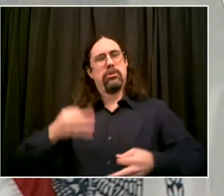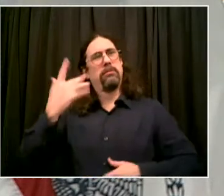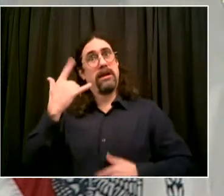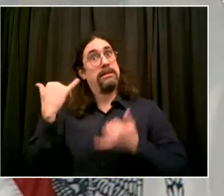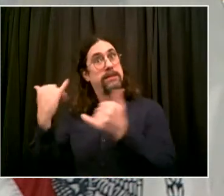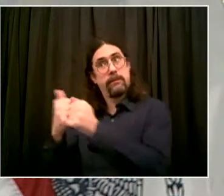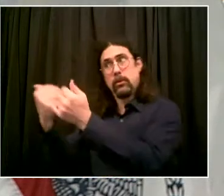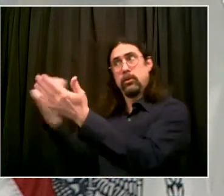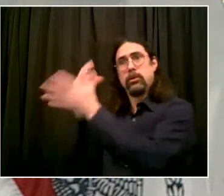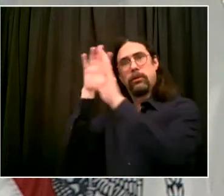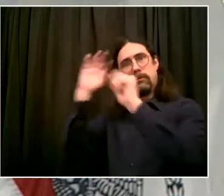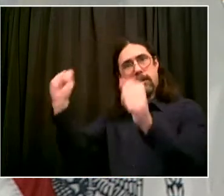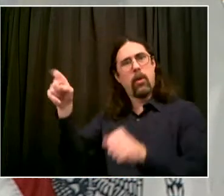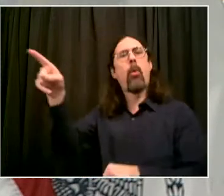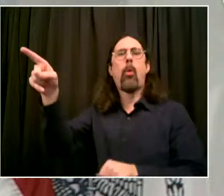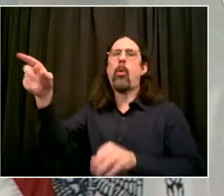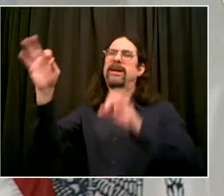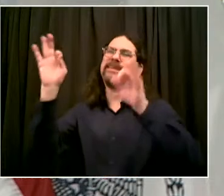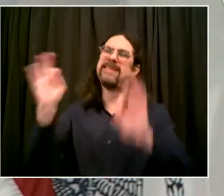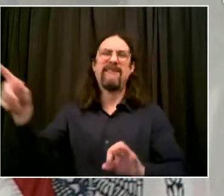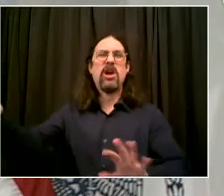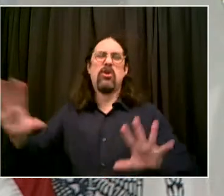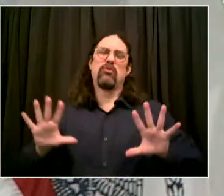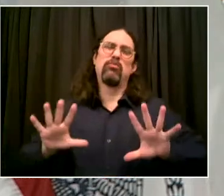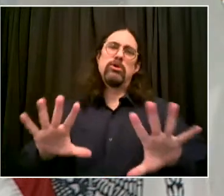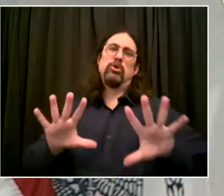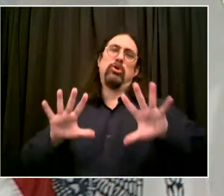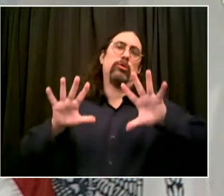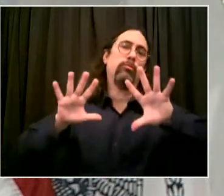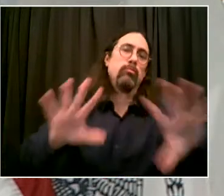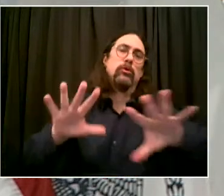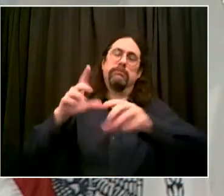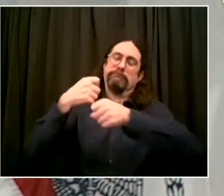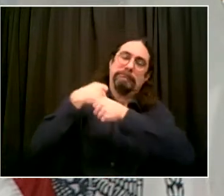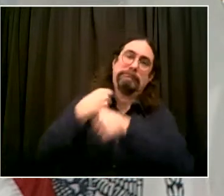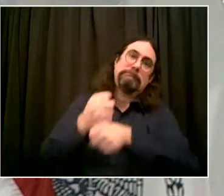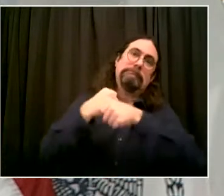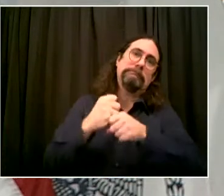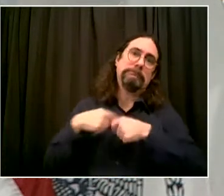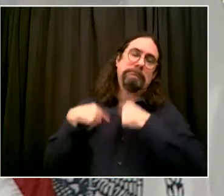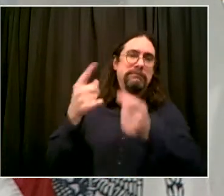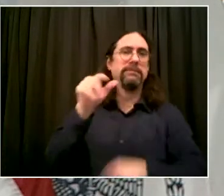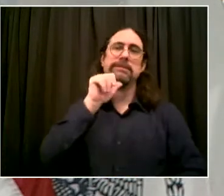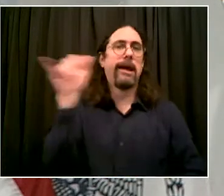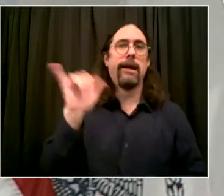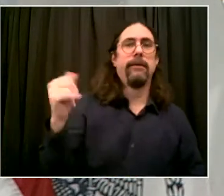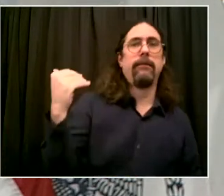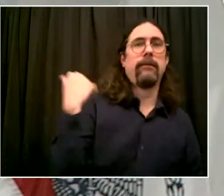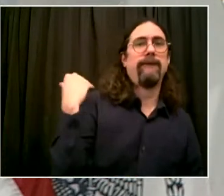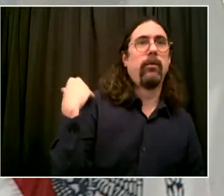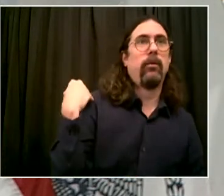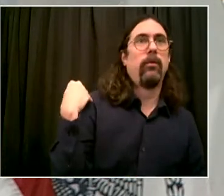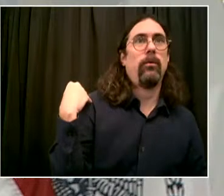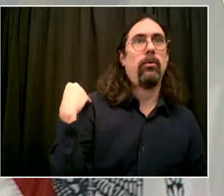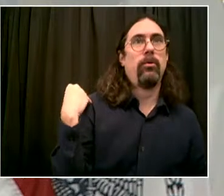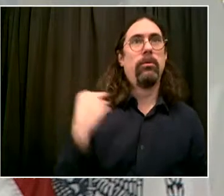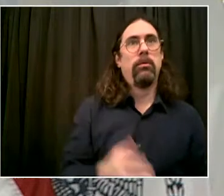NEW VACCINES COMING, ONCE IT WILL BE EVEN FASTER AND